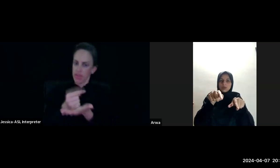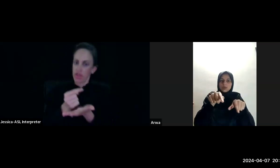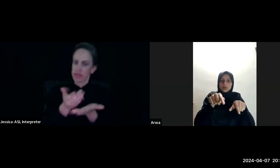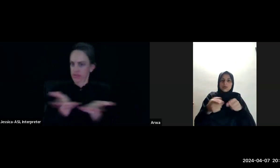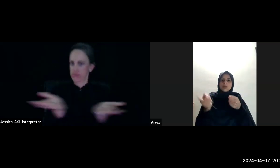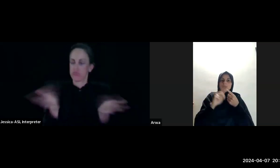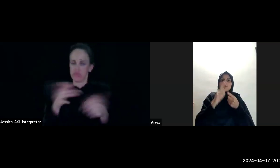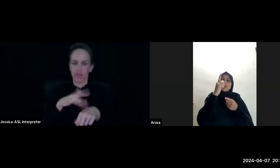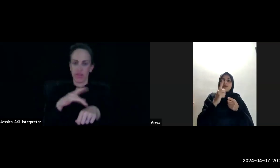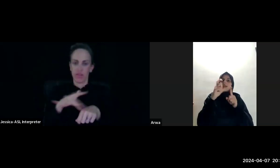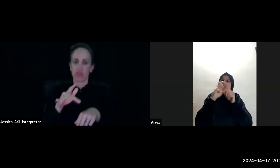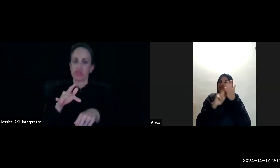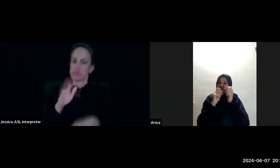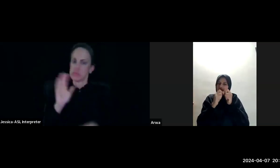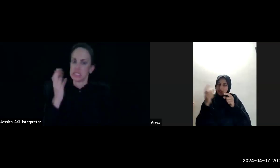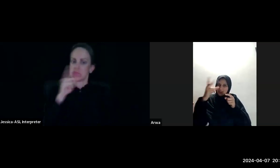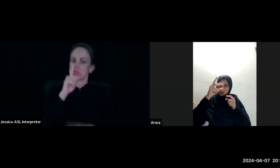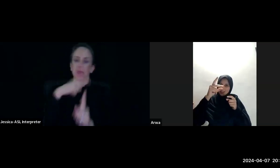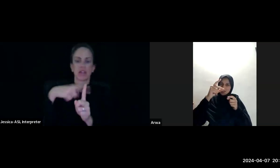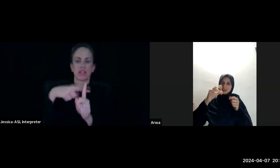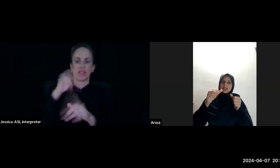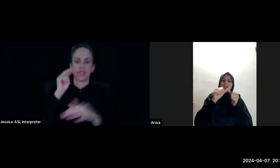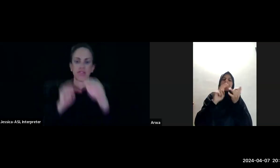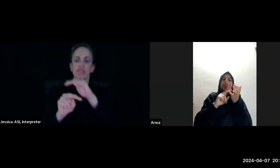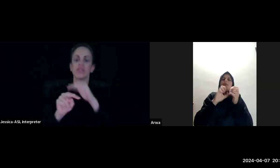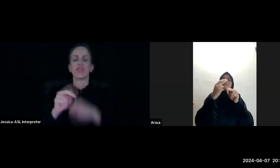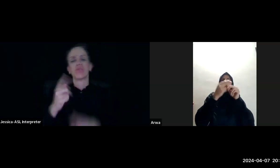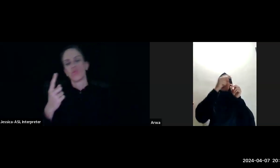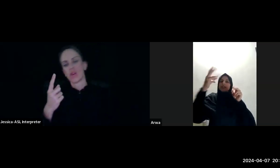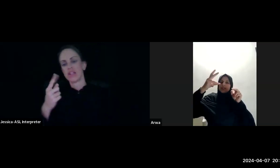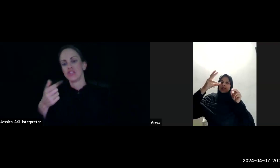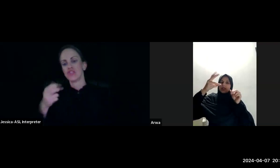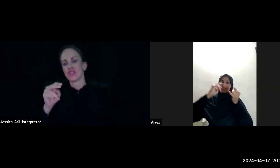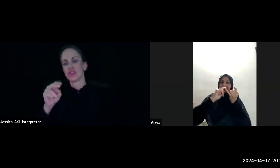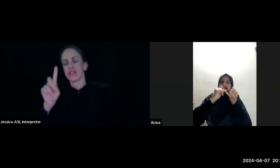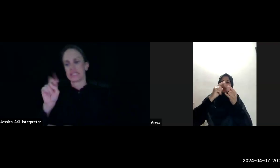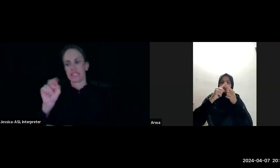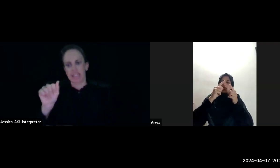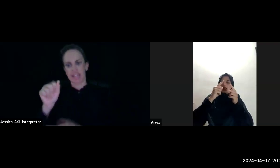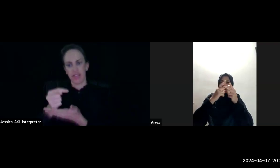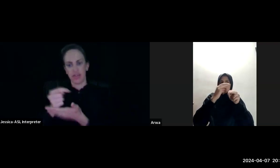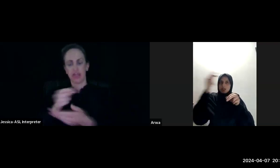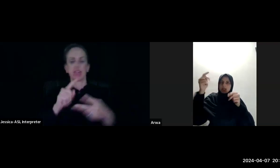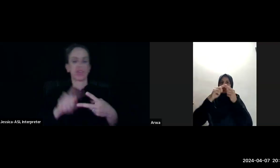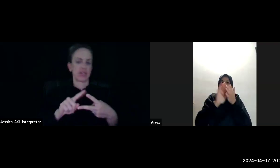DNA intervention. second RNA interventions and early cell therapies okay. so that's how the field